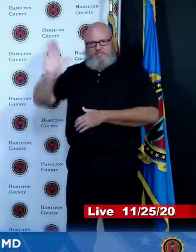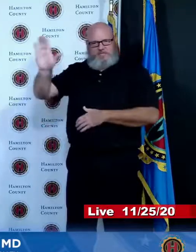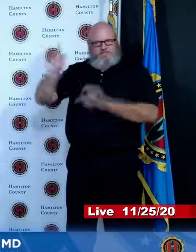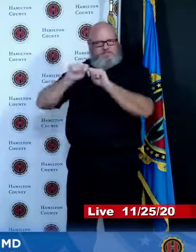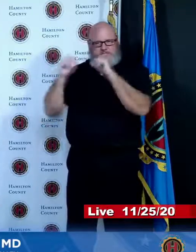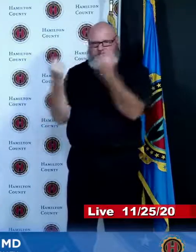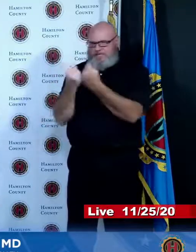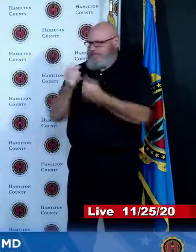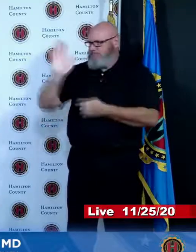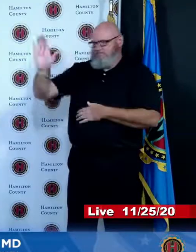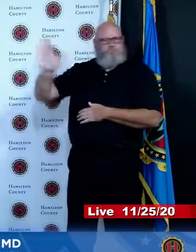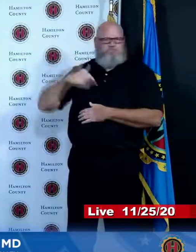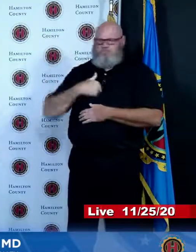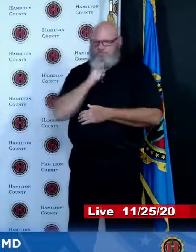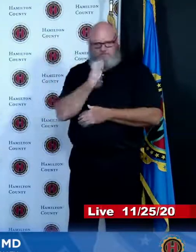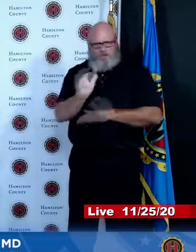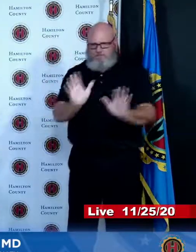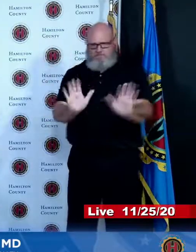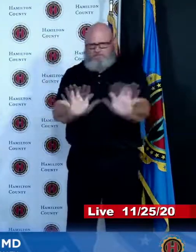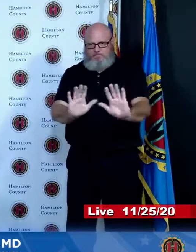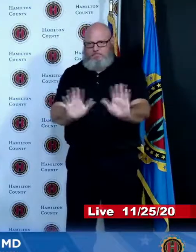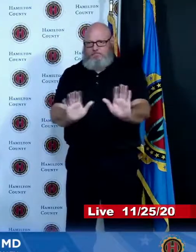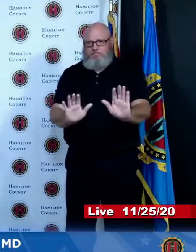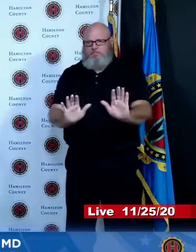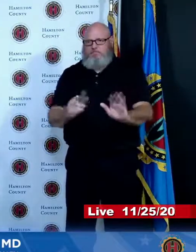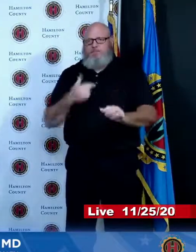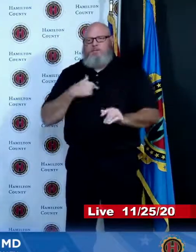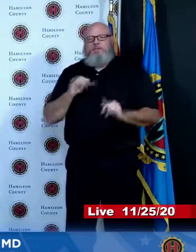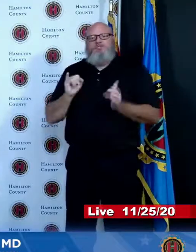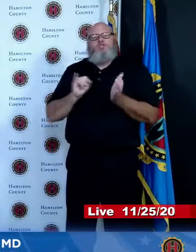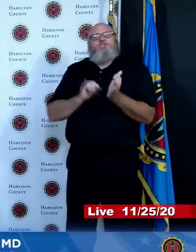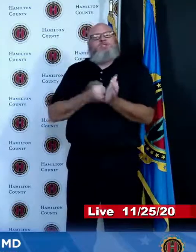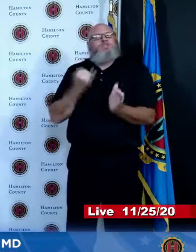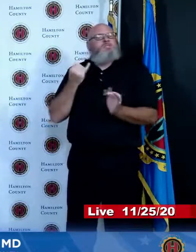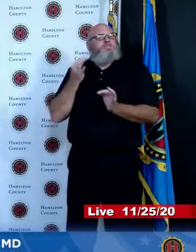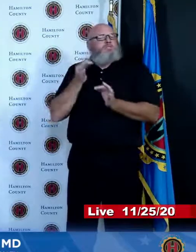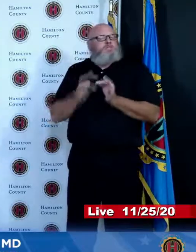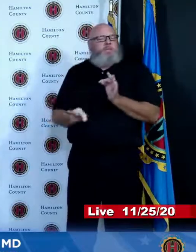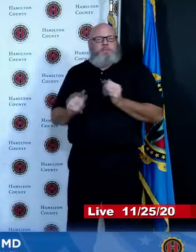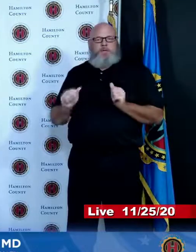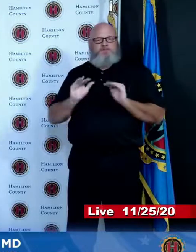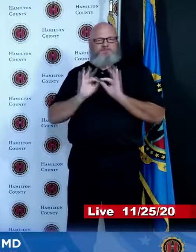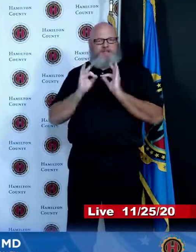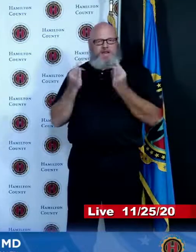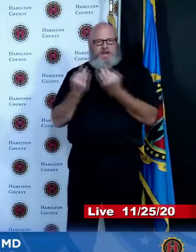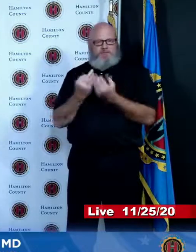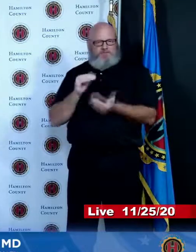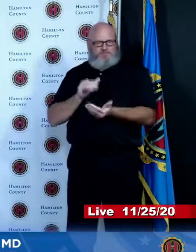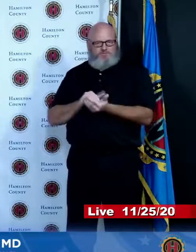a physician and and I'm a family doctor which I think gives me a little bit of a unique viewpoint